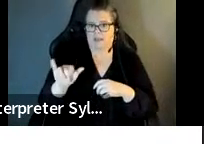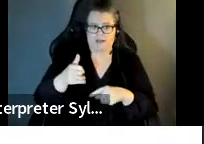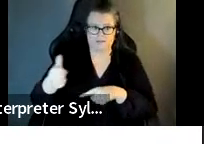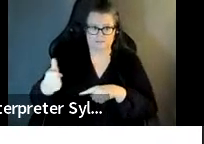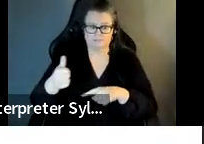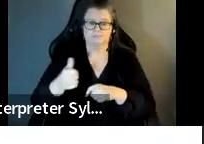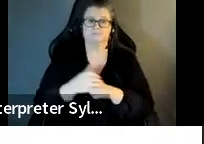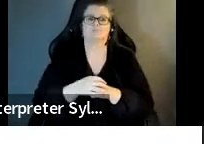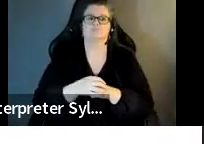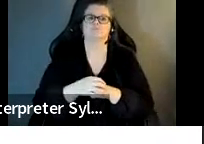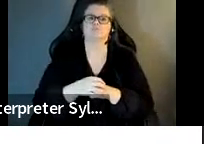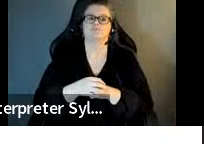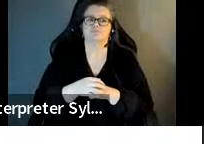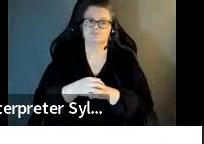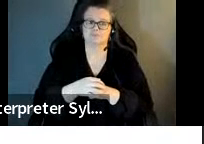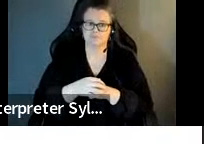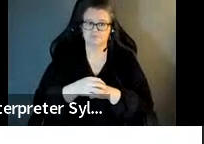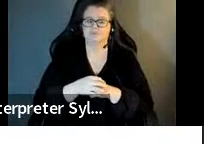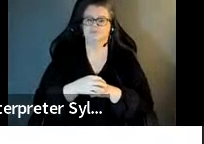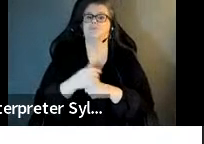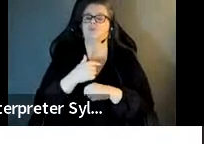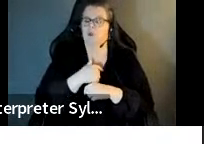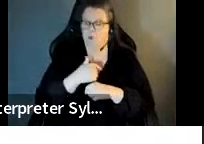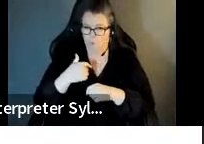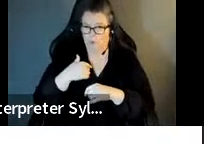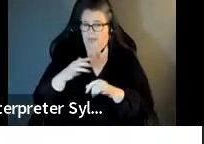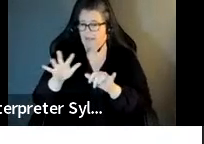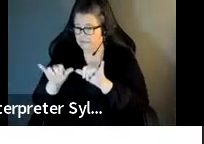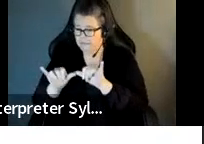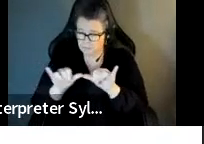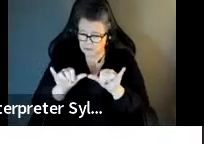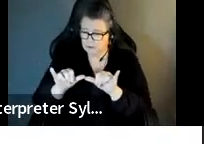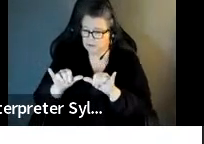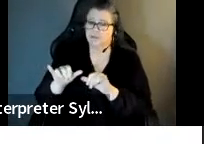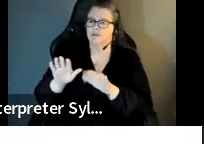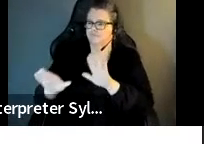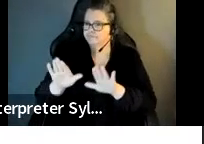and so they represented individuals with different types of mobility-- medical conditions, such